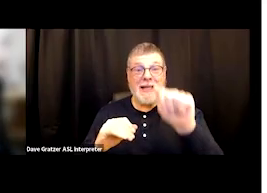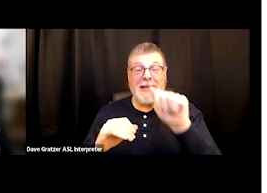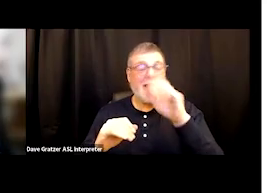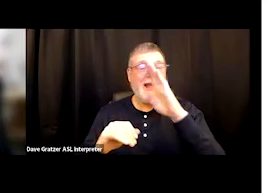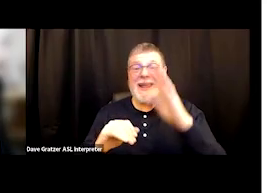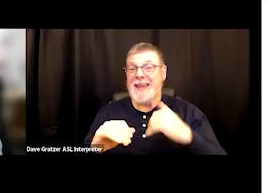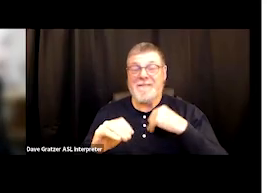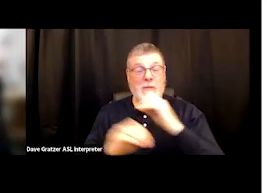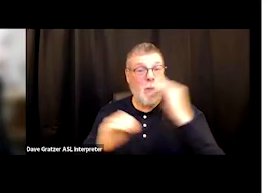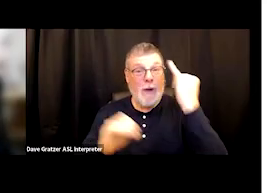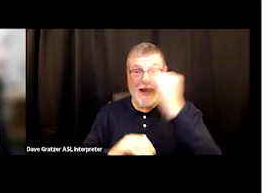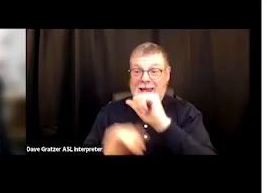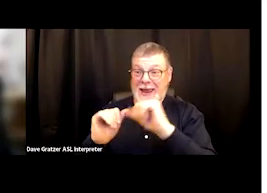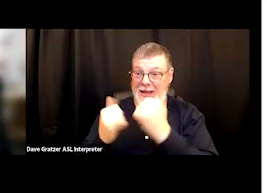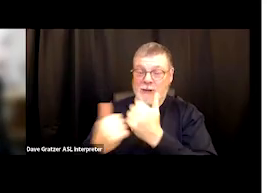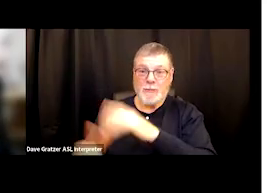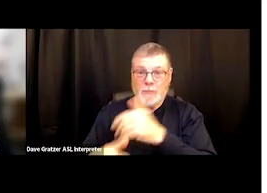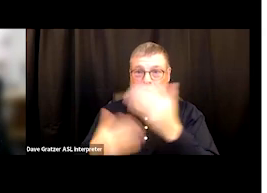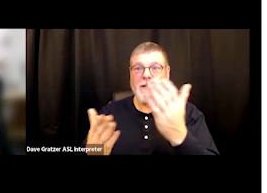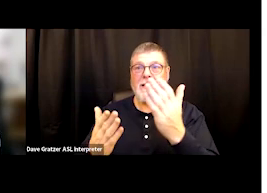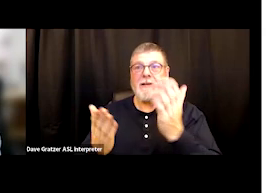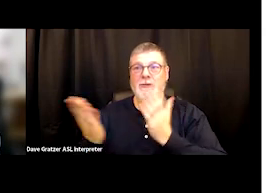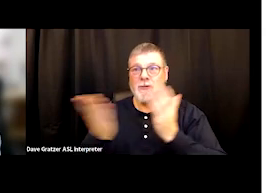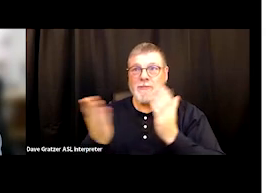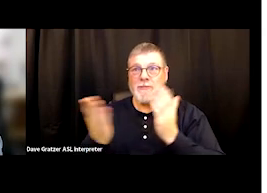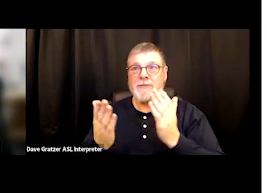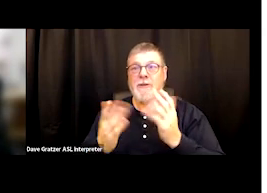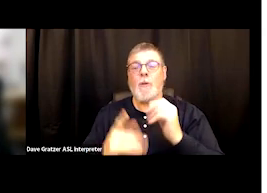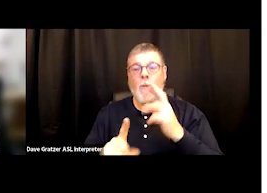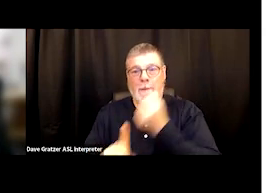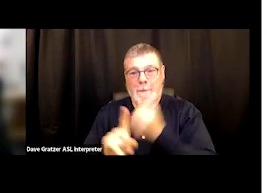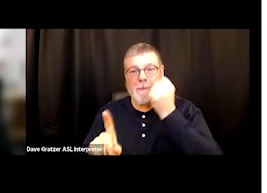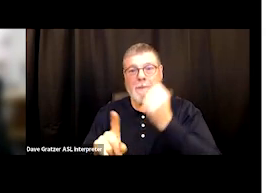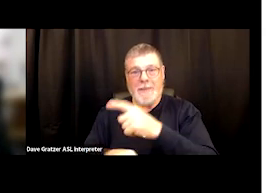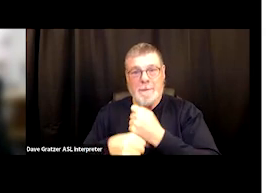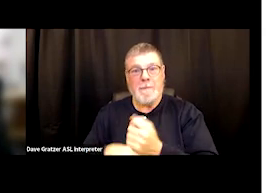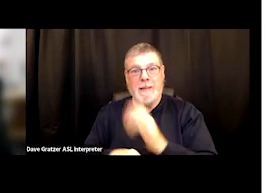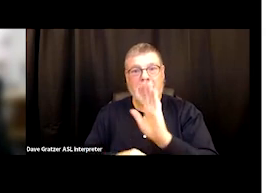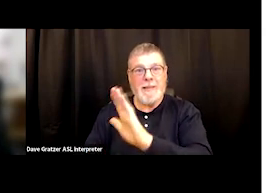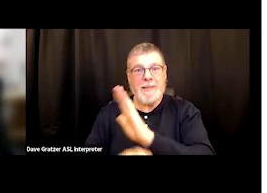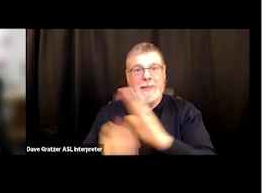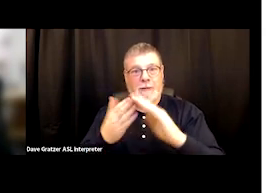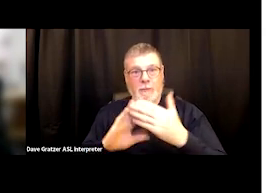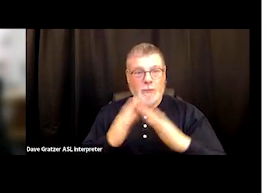that this agency was providing source services or the impact that they had been making in their community.